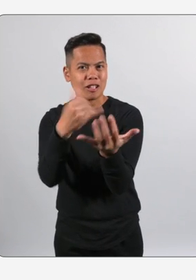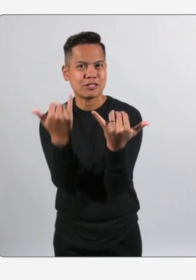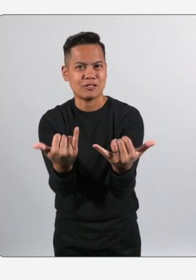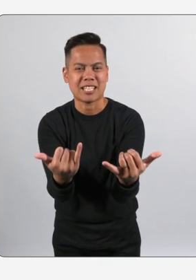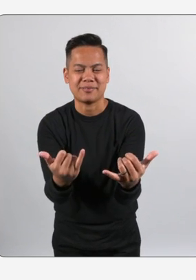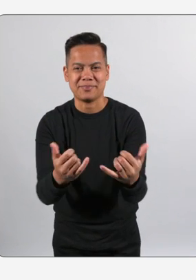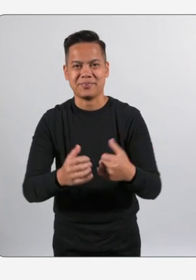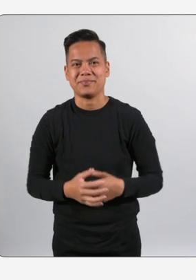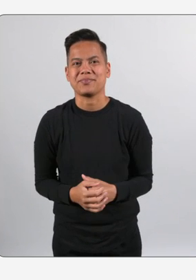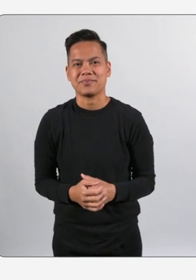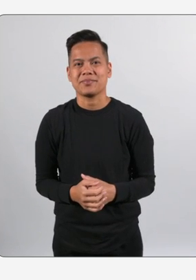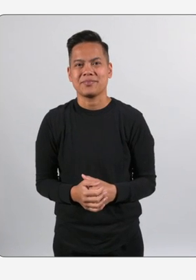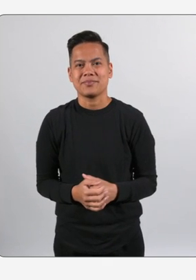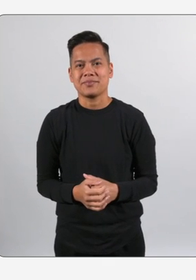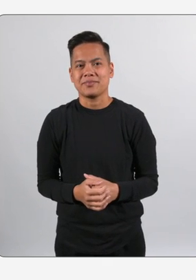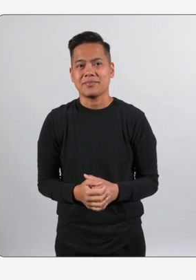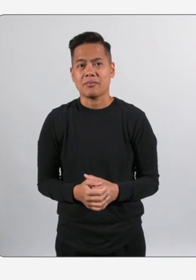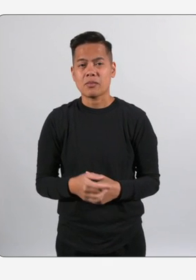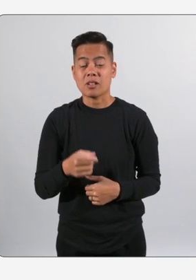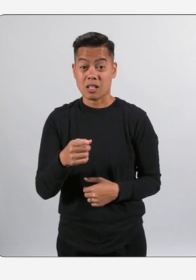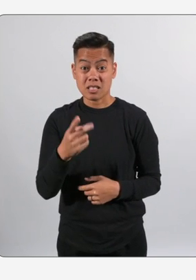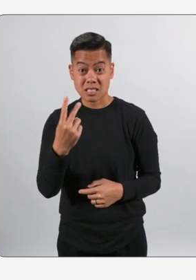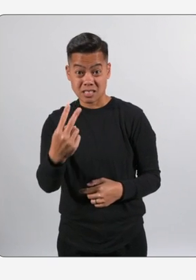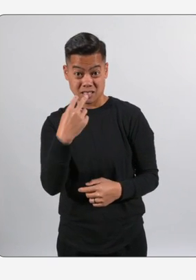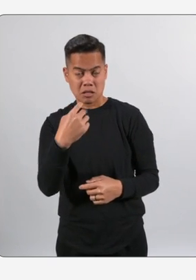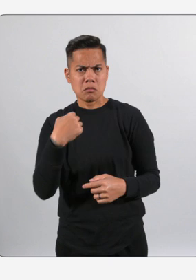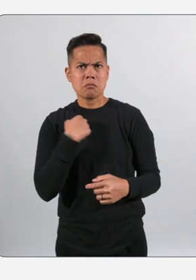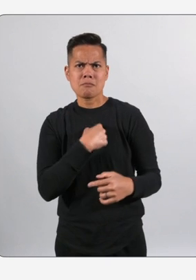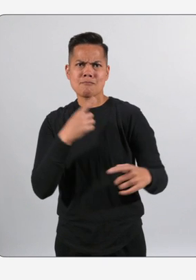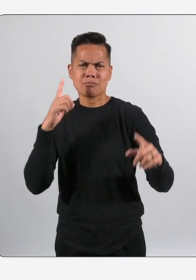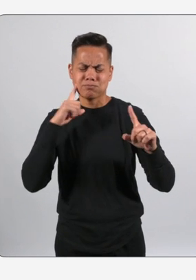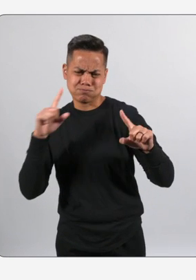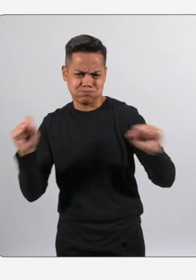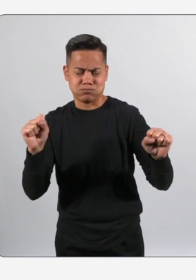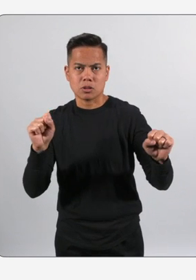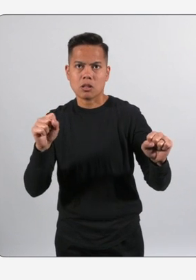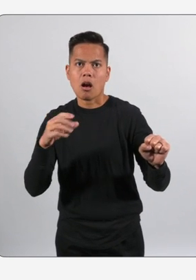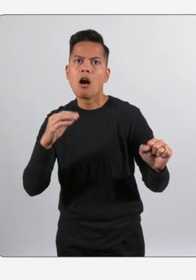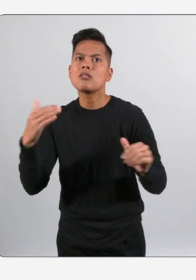You will see us being bold, but also incredibly responsible.